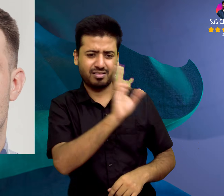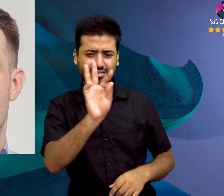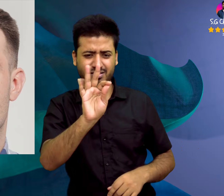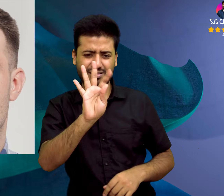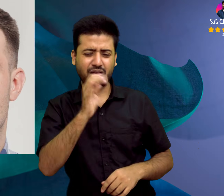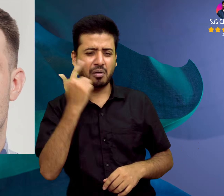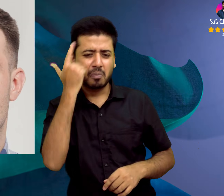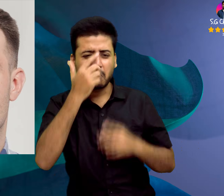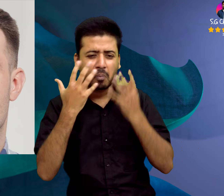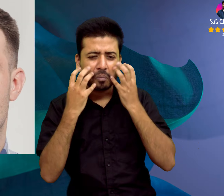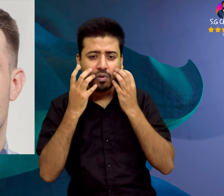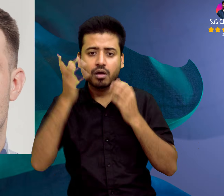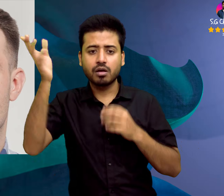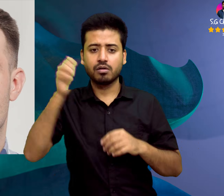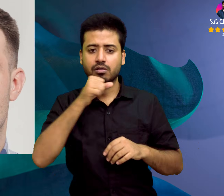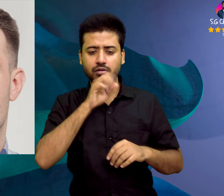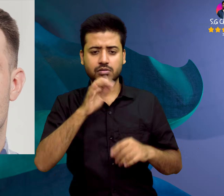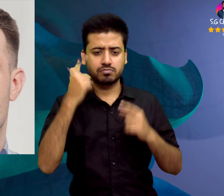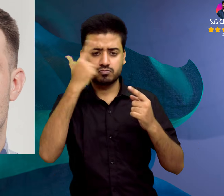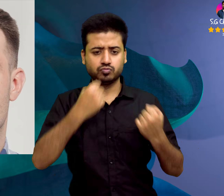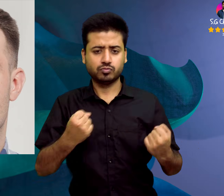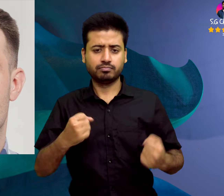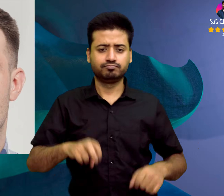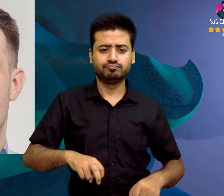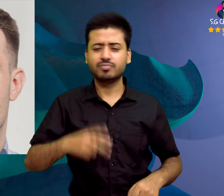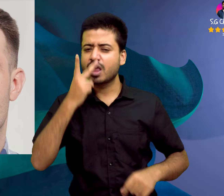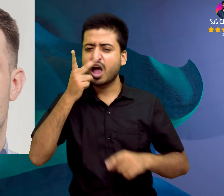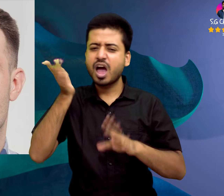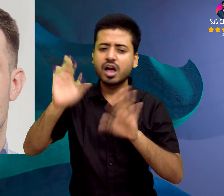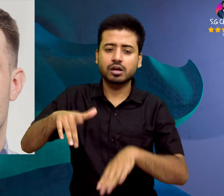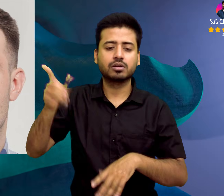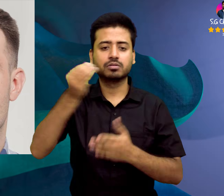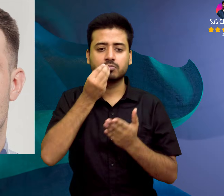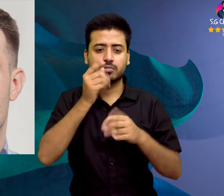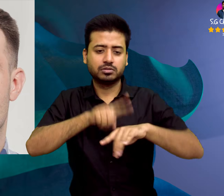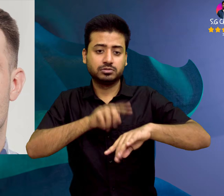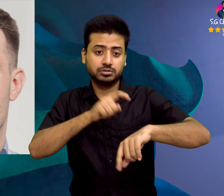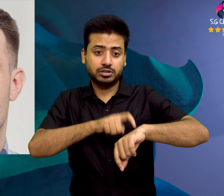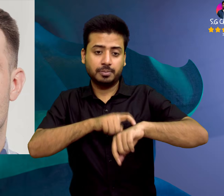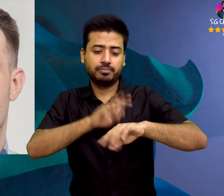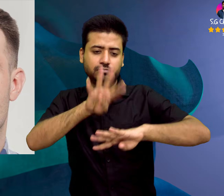the creation of new glucose from amino acids, and sets the neurotransmitter tone for the rest of the